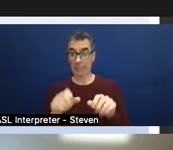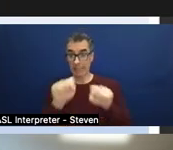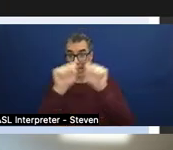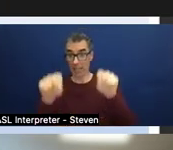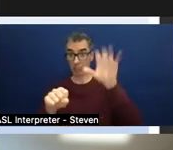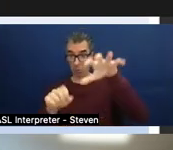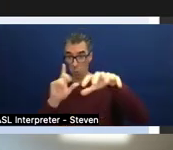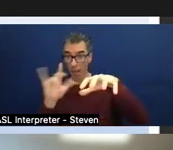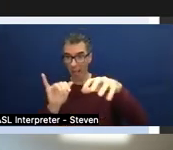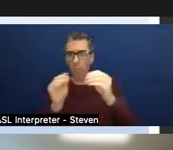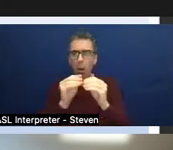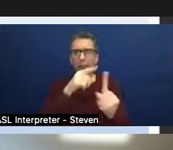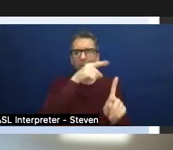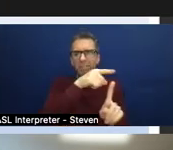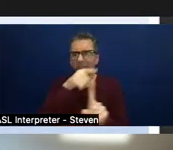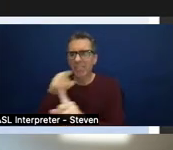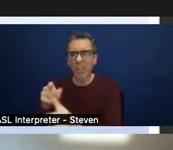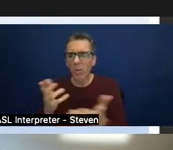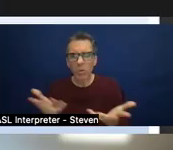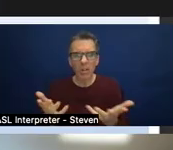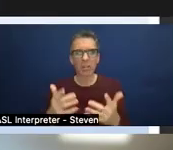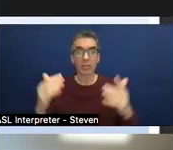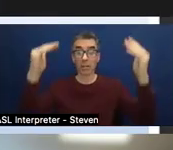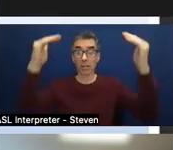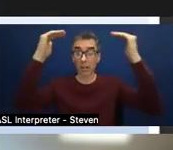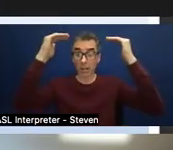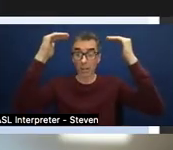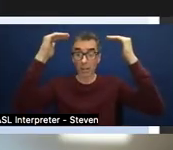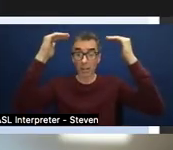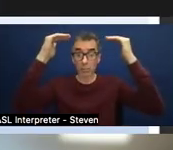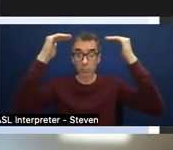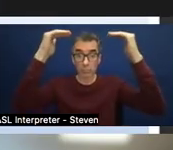So in addition to the platform and the structure that I mentioned, as well as the windscreens